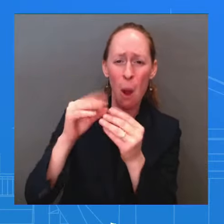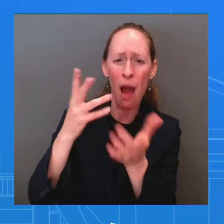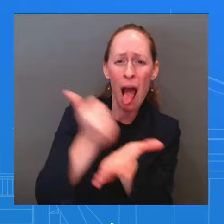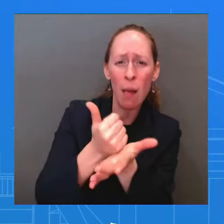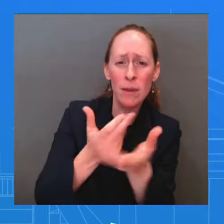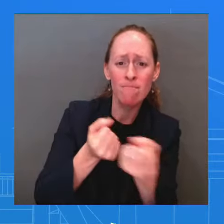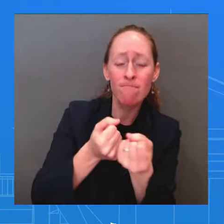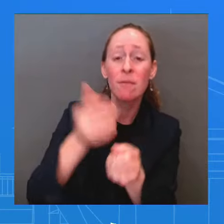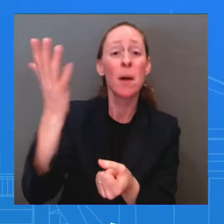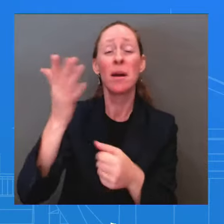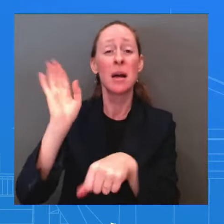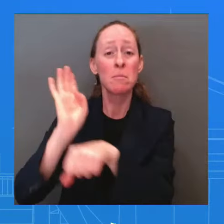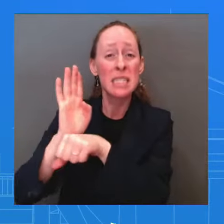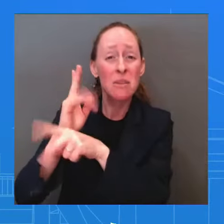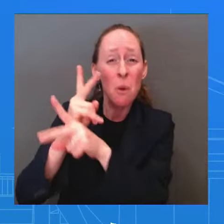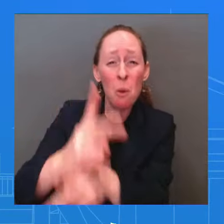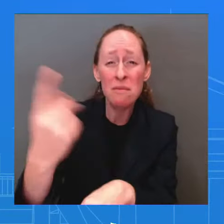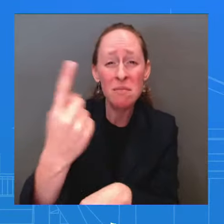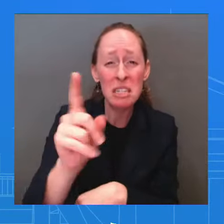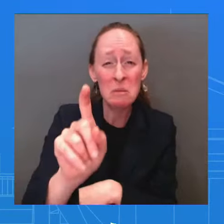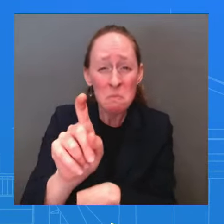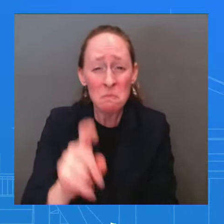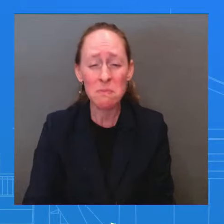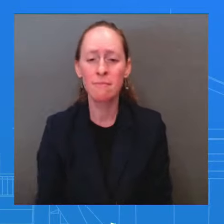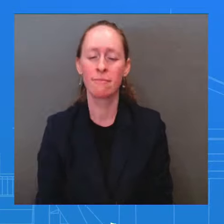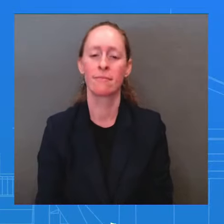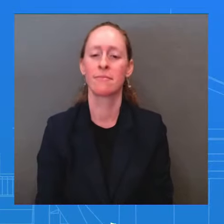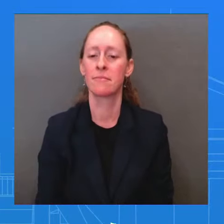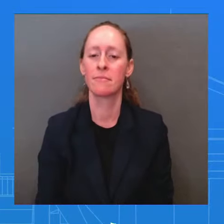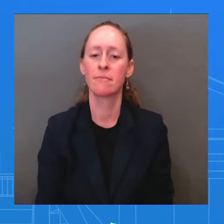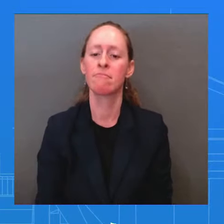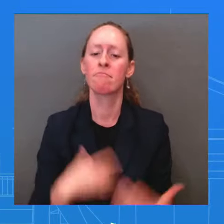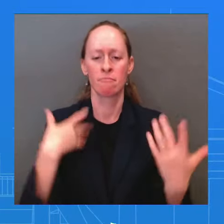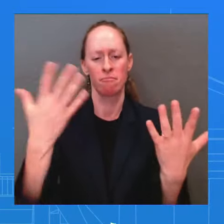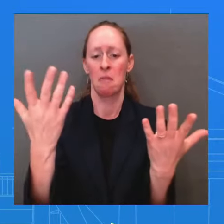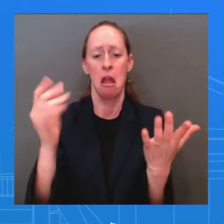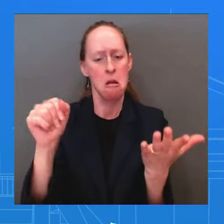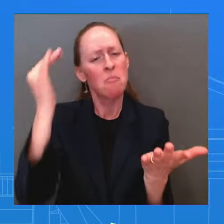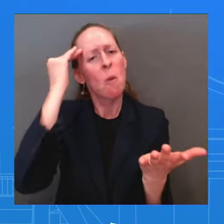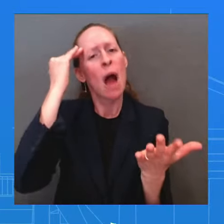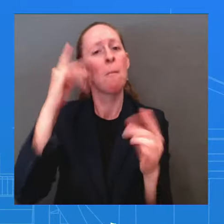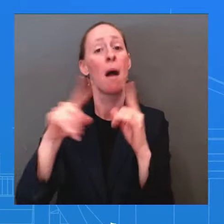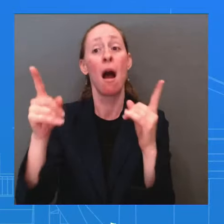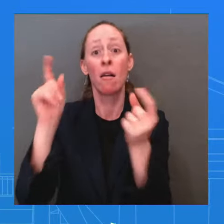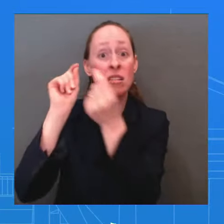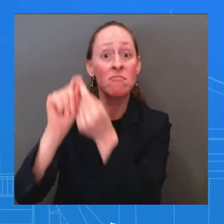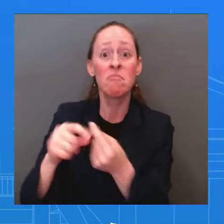I just don't have any -- any announcements or decisions to make or anything to confirm at this time. Go ahead.